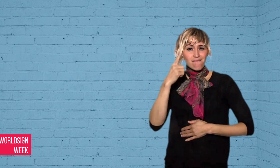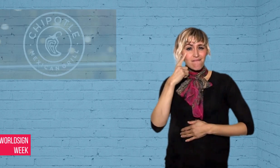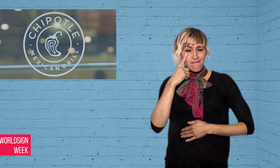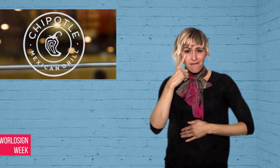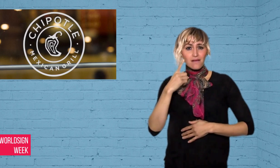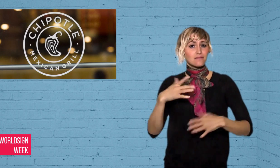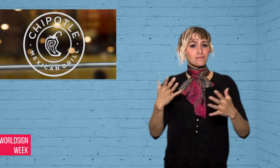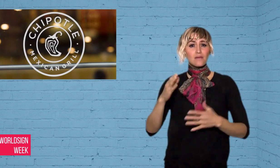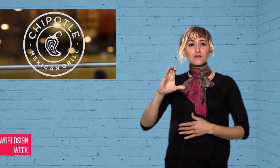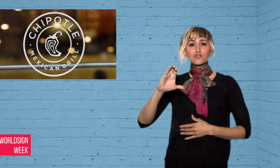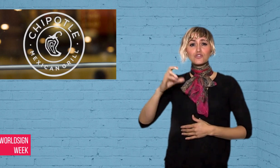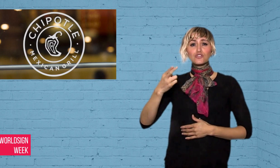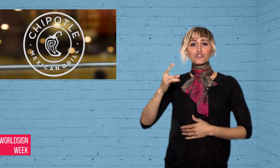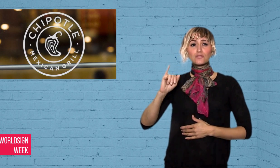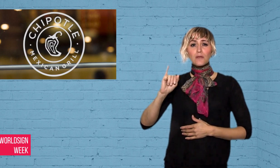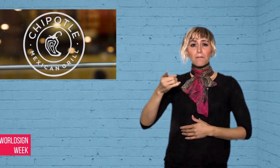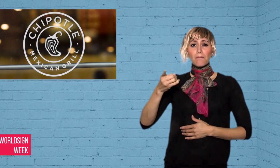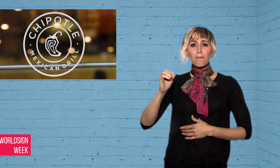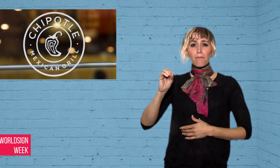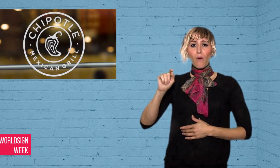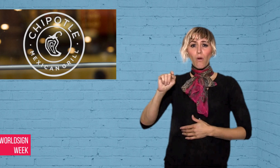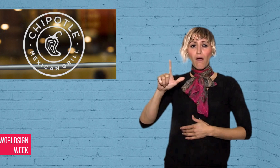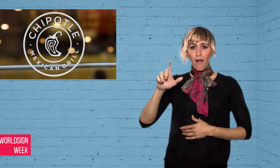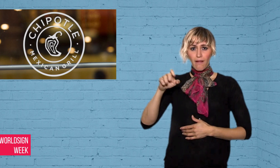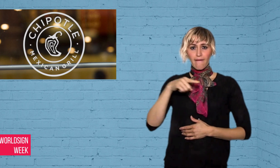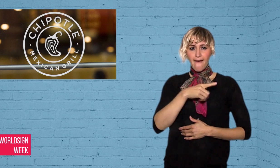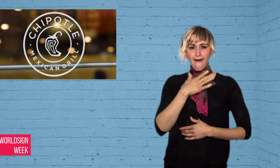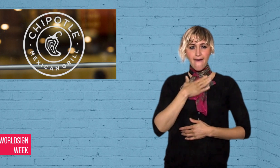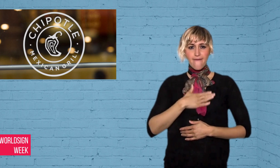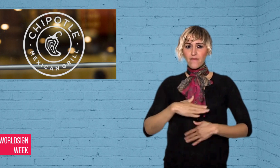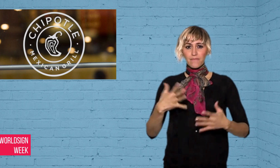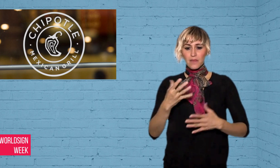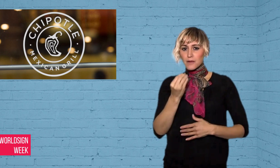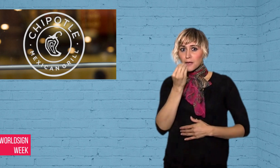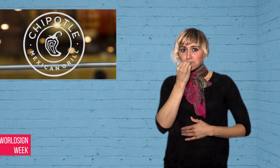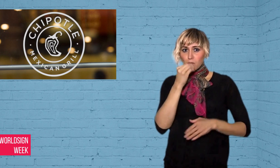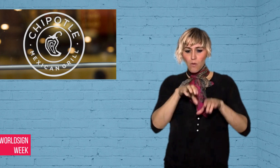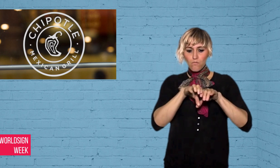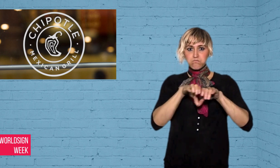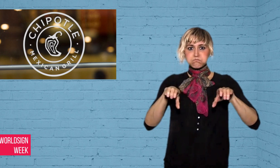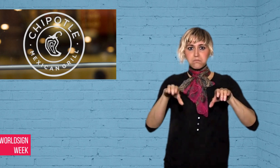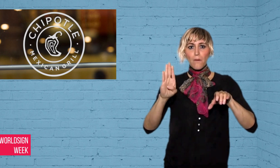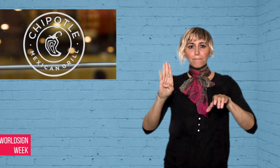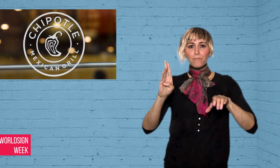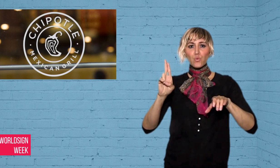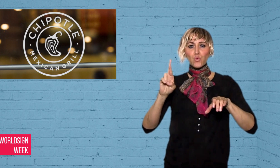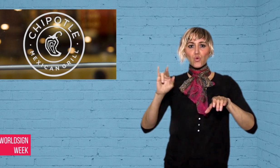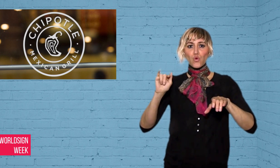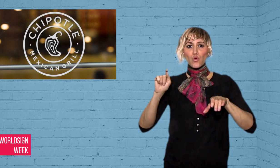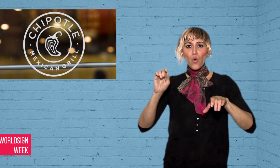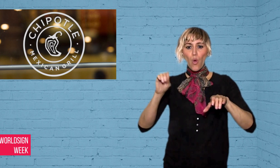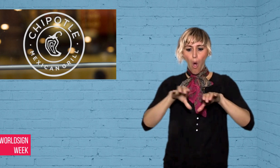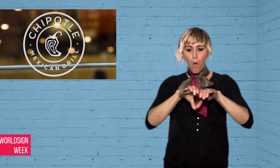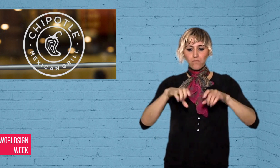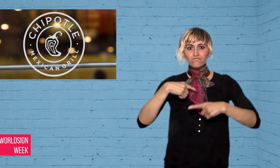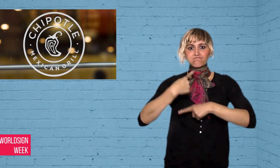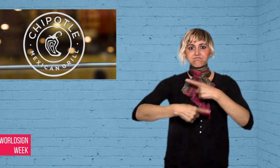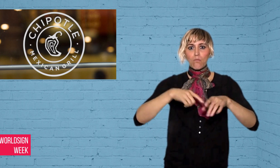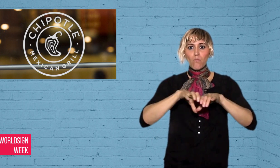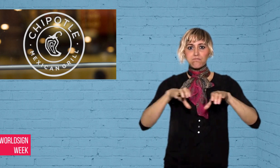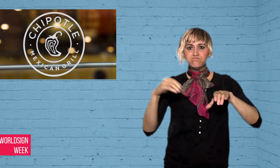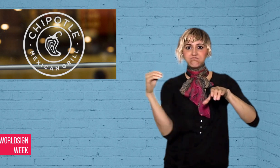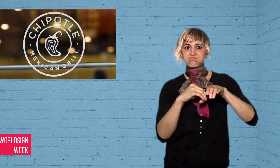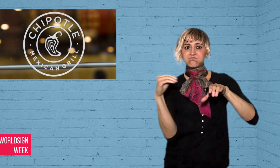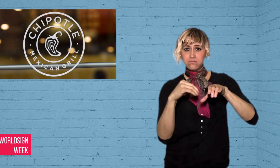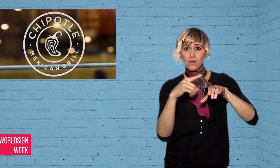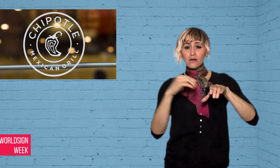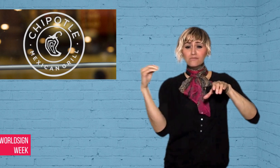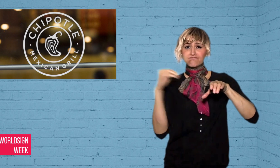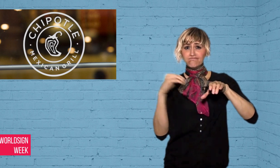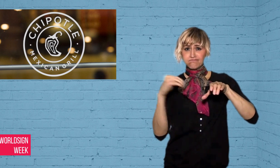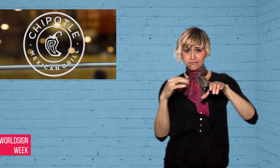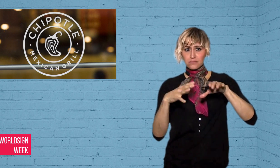put together in a food truck and then